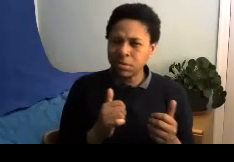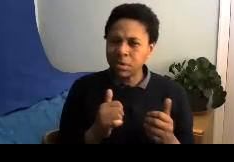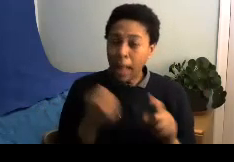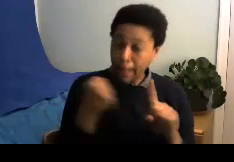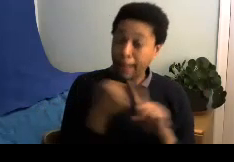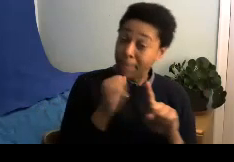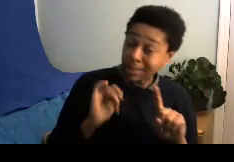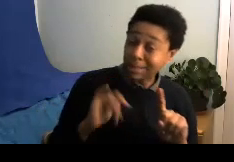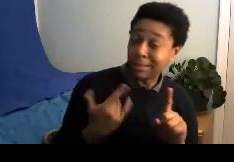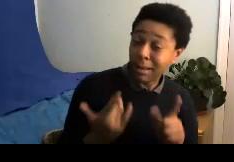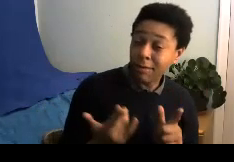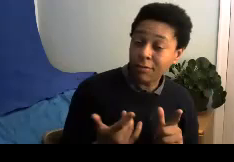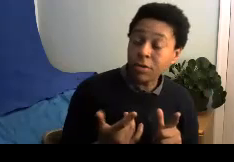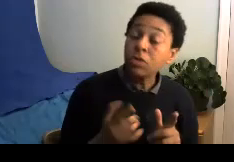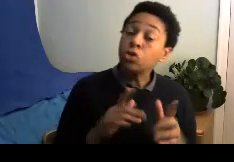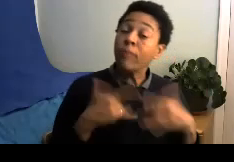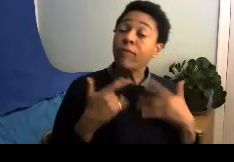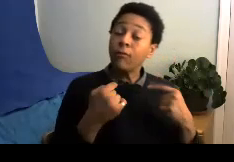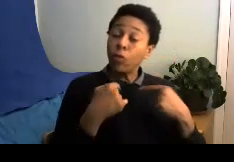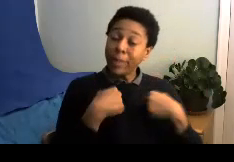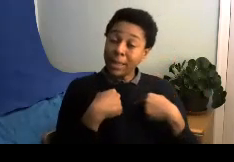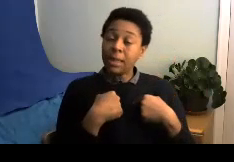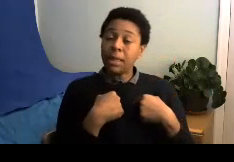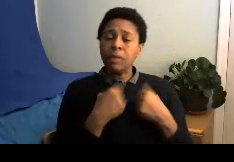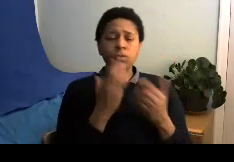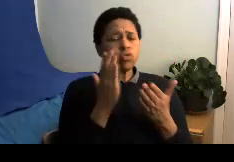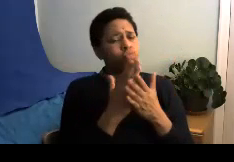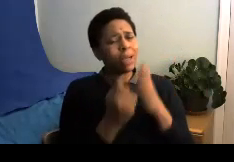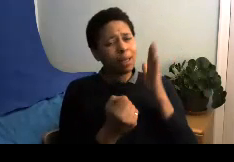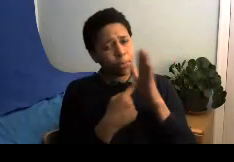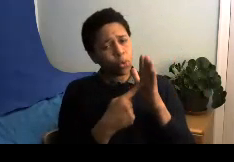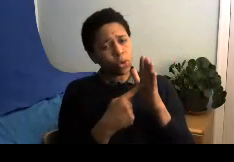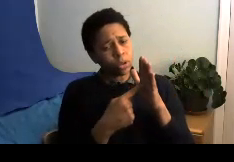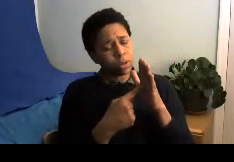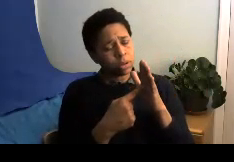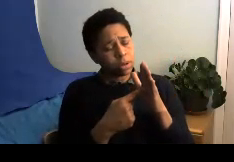know, it was really important to do that, for reasons that we've